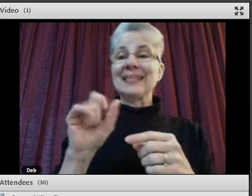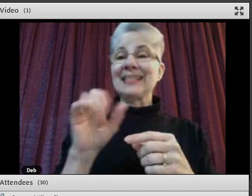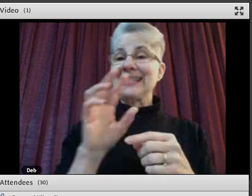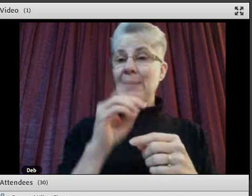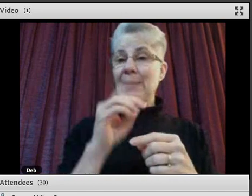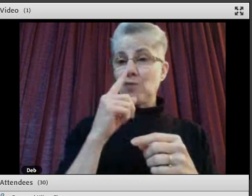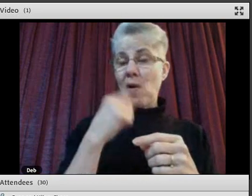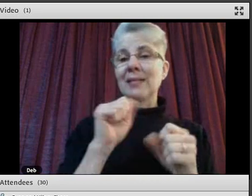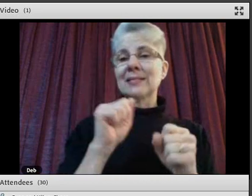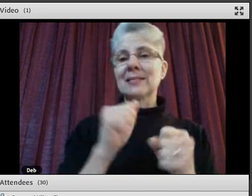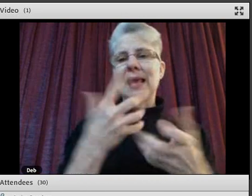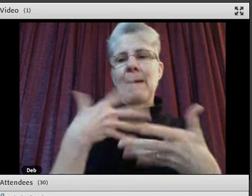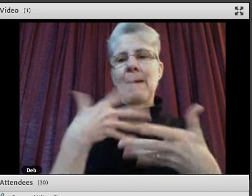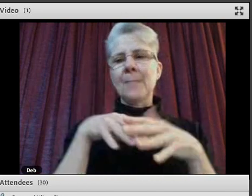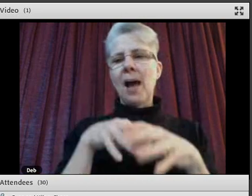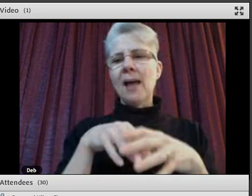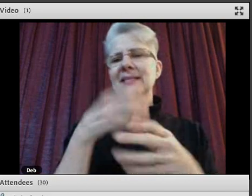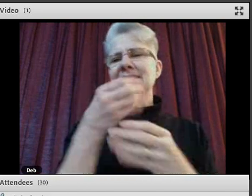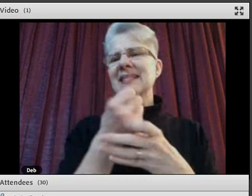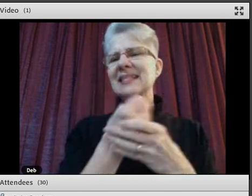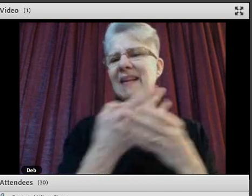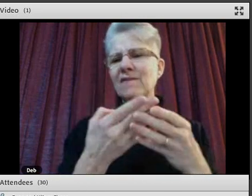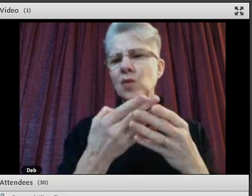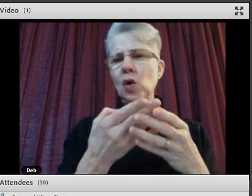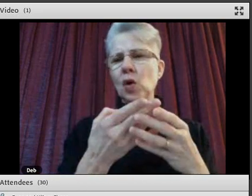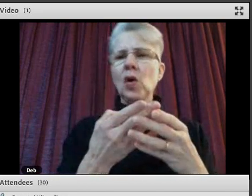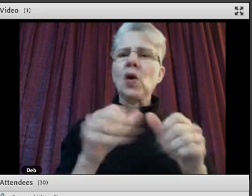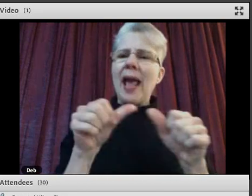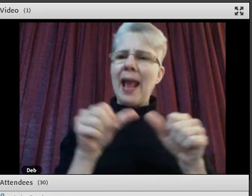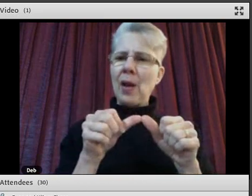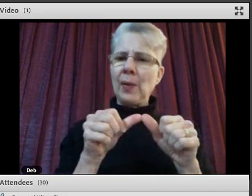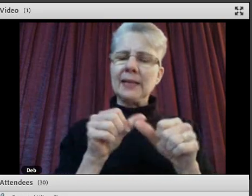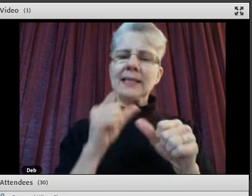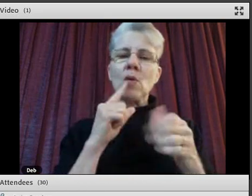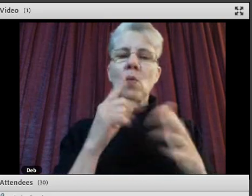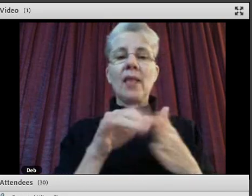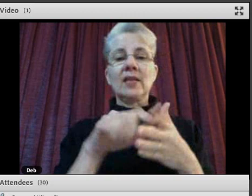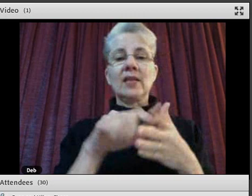multiple disciplines in a way that it starts this whole, brand-new mindset.